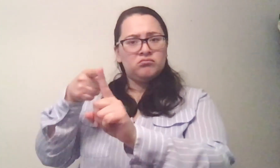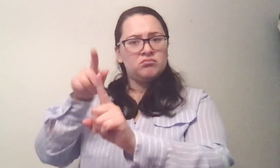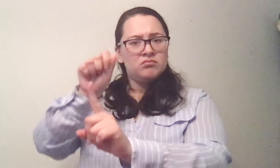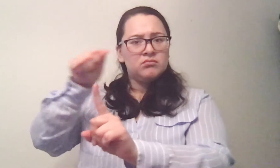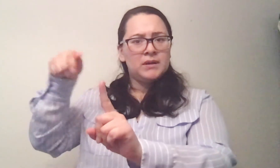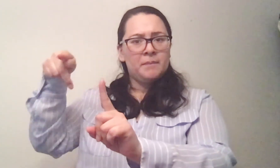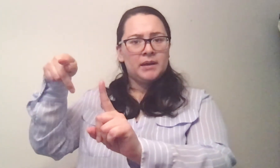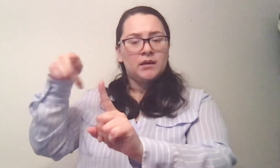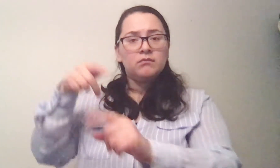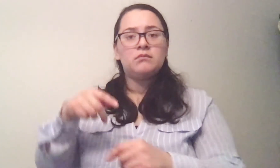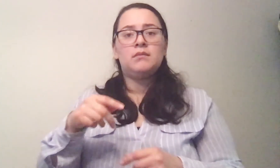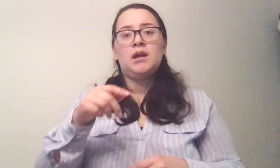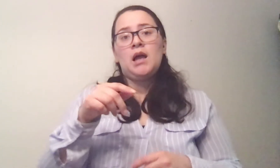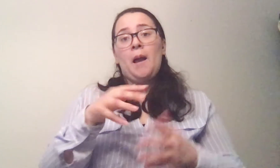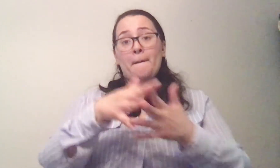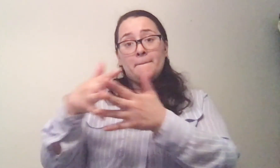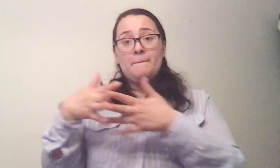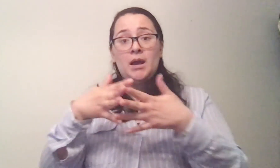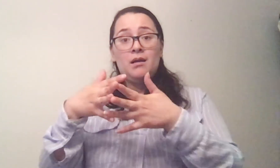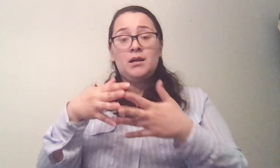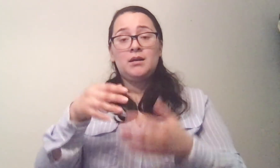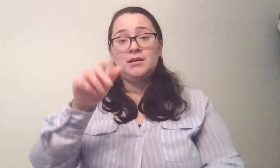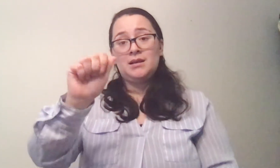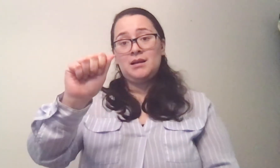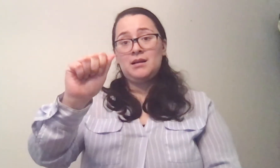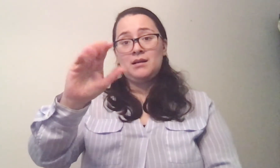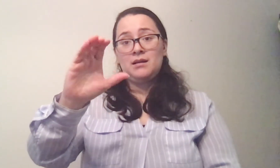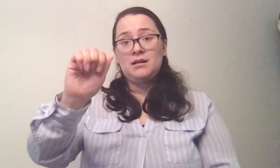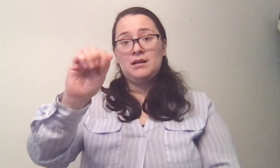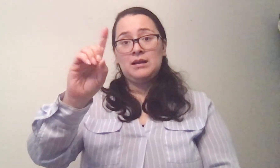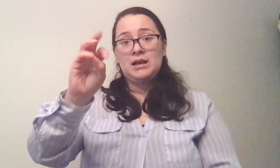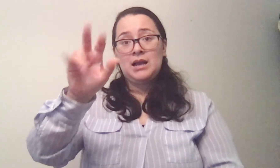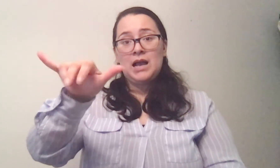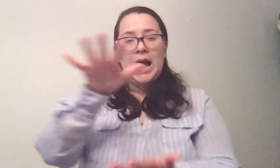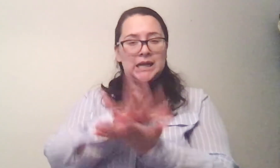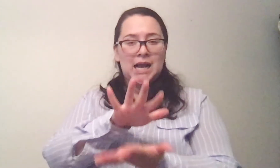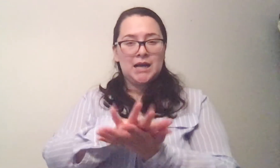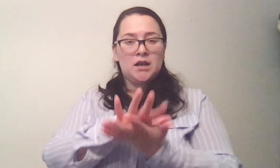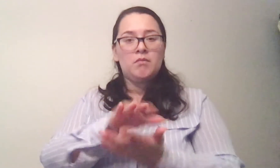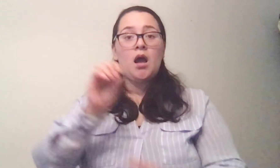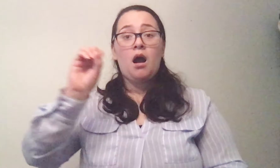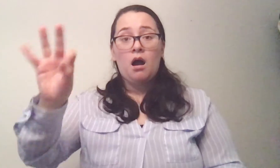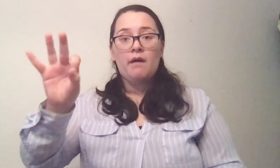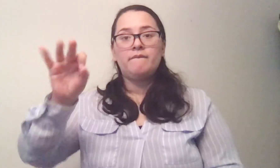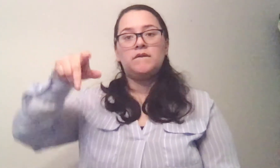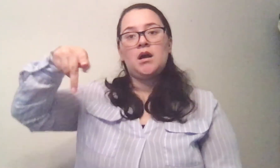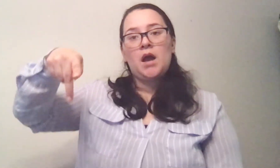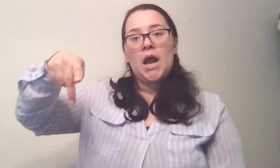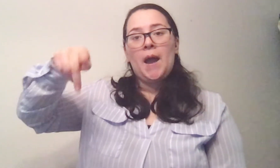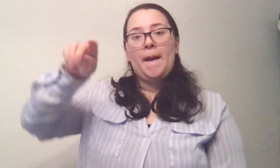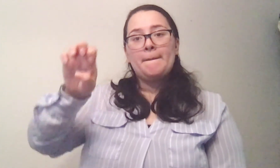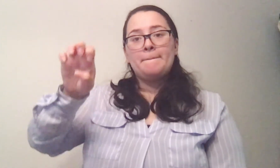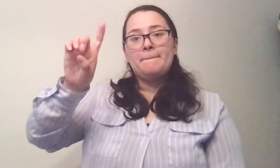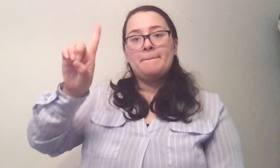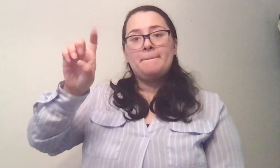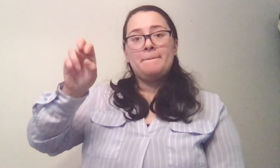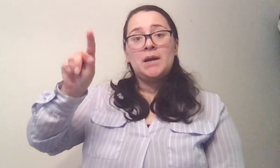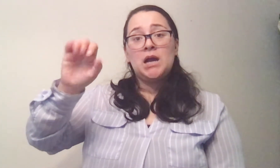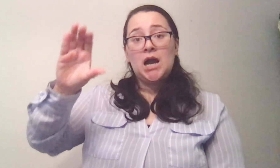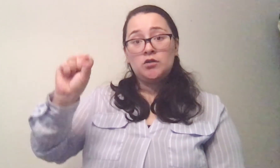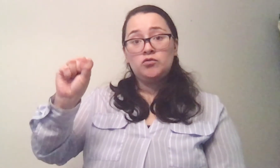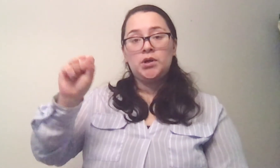(American Academy of Pediatrics)